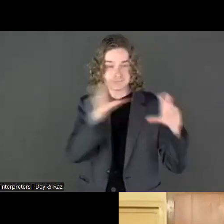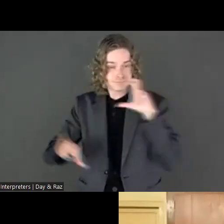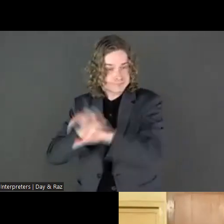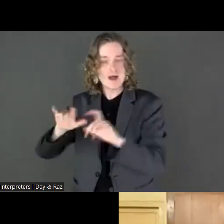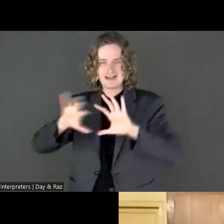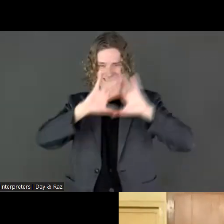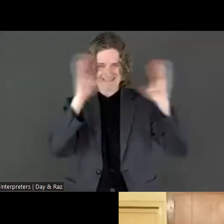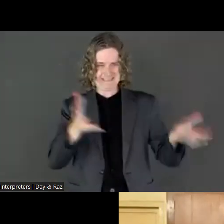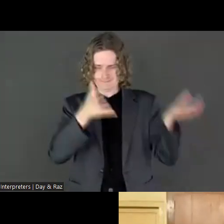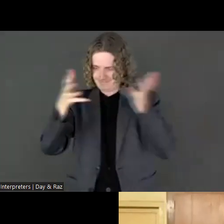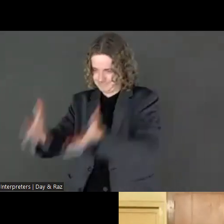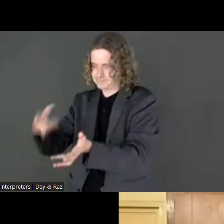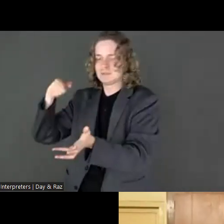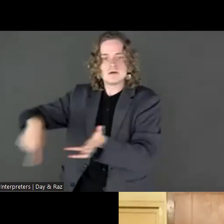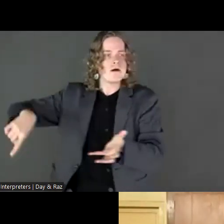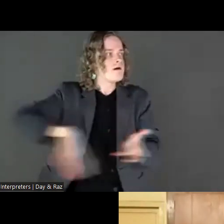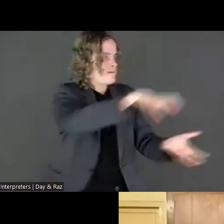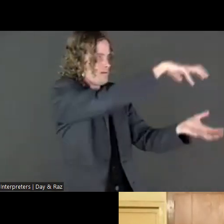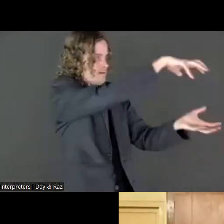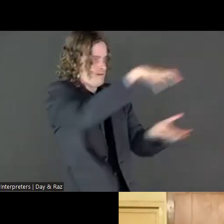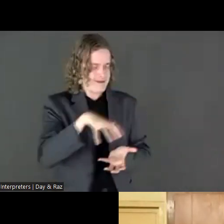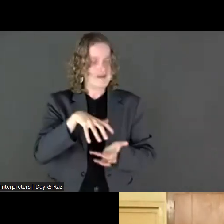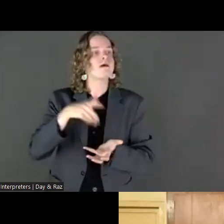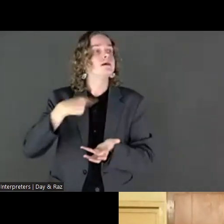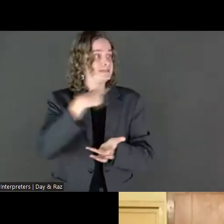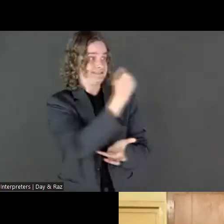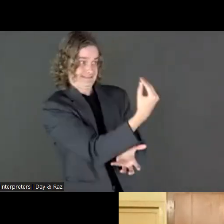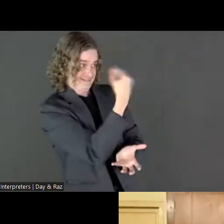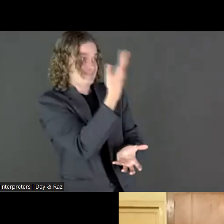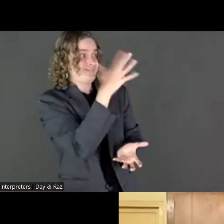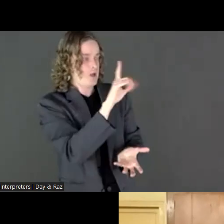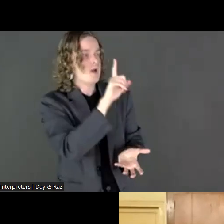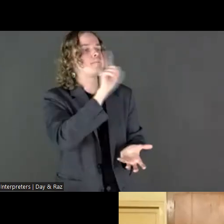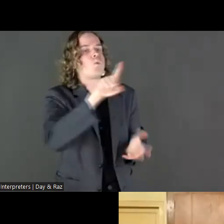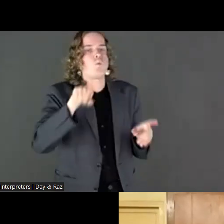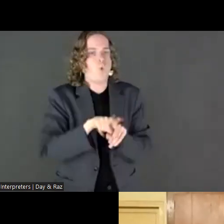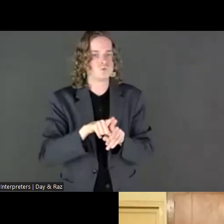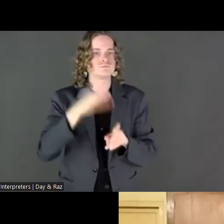it's something that we really need to consider. It's not that it's important that OPD is a part